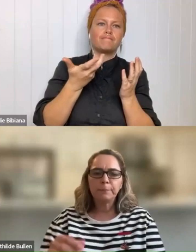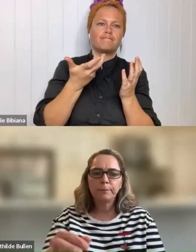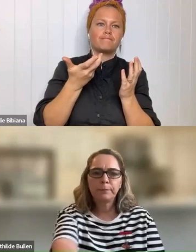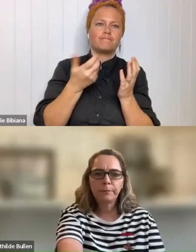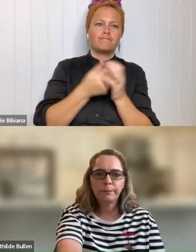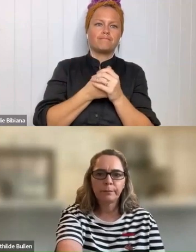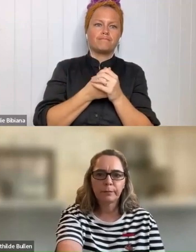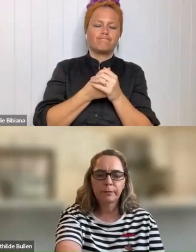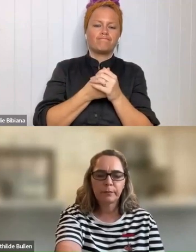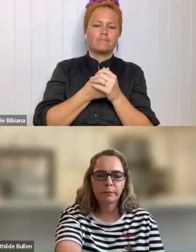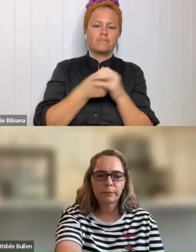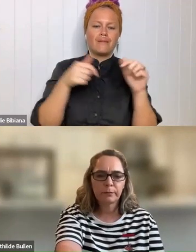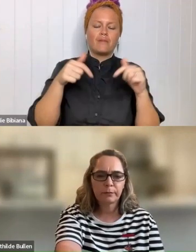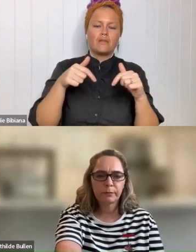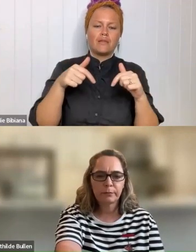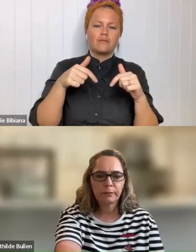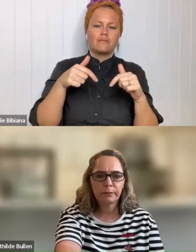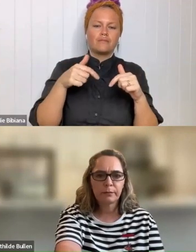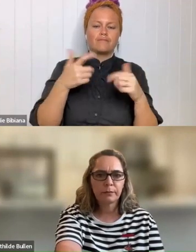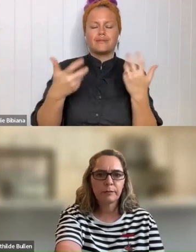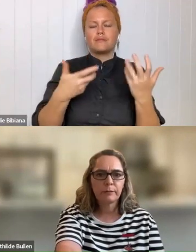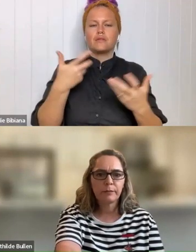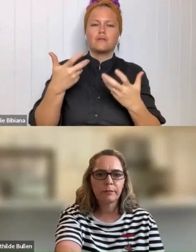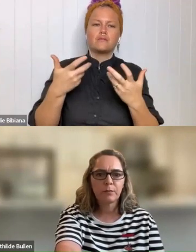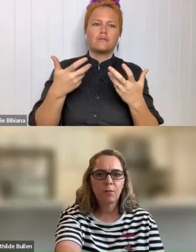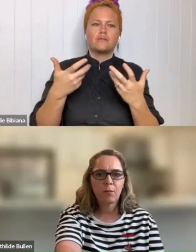where the, and I don't, we don't necessarily need to get into